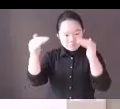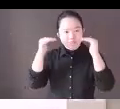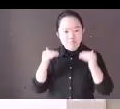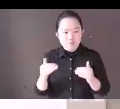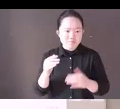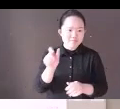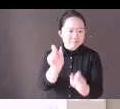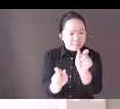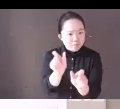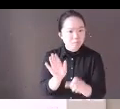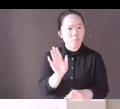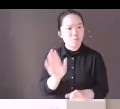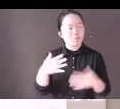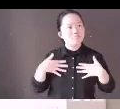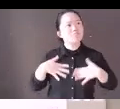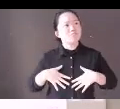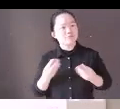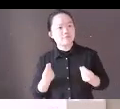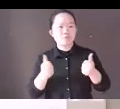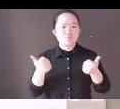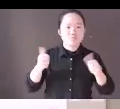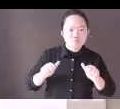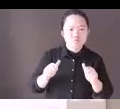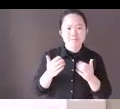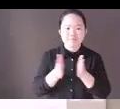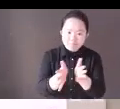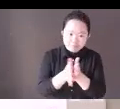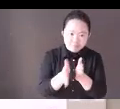uh we have 1 hour and 15 minutes so that you have also a little bit time for networking and